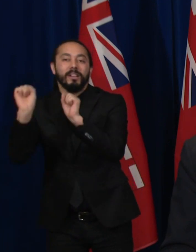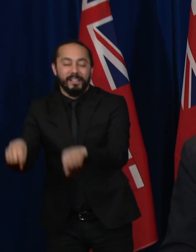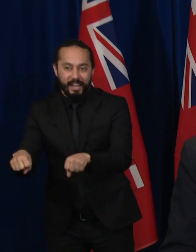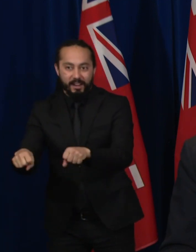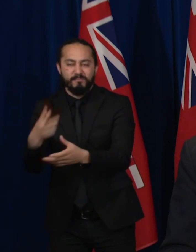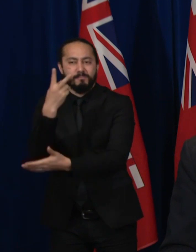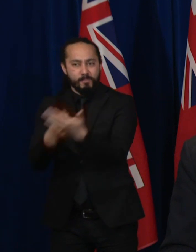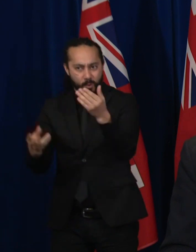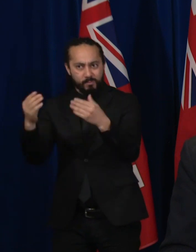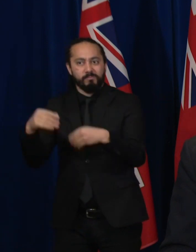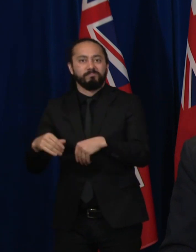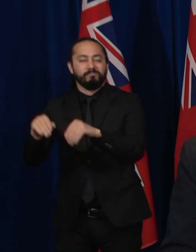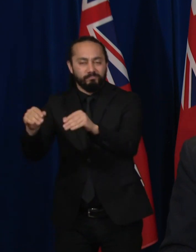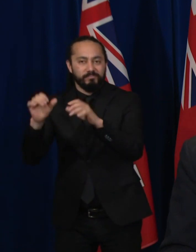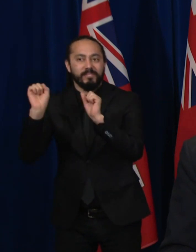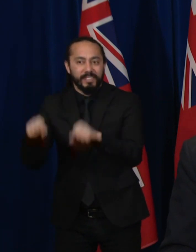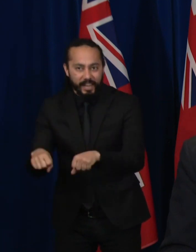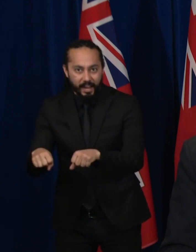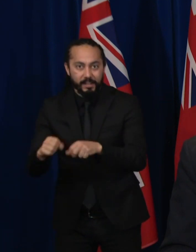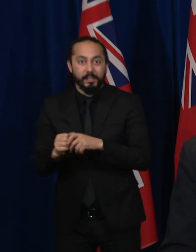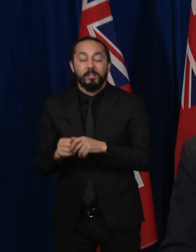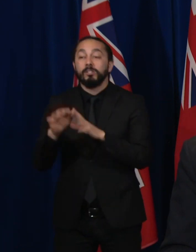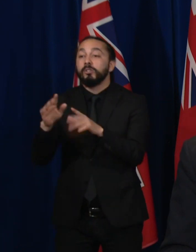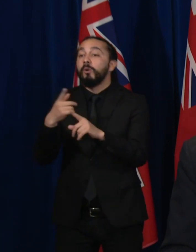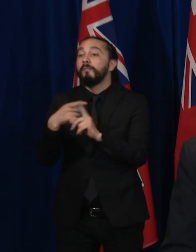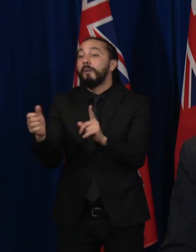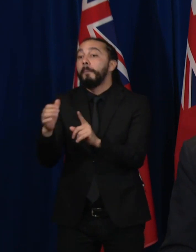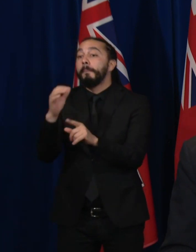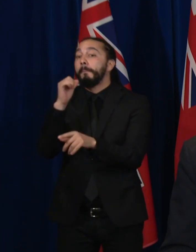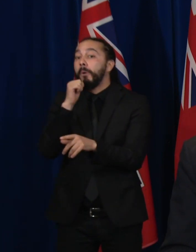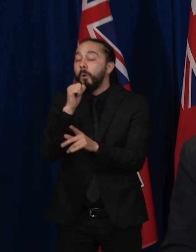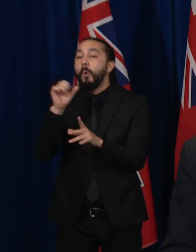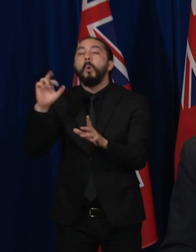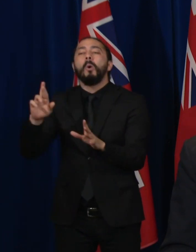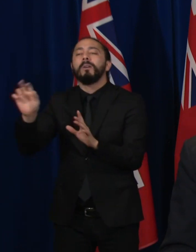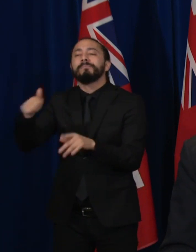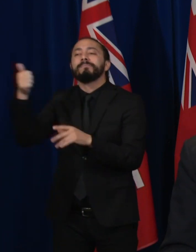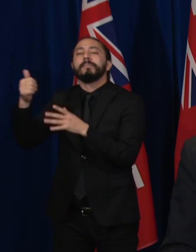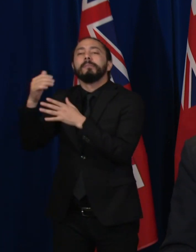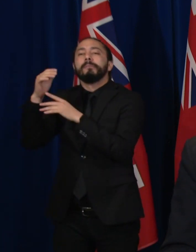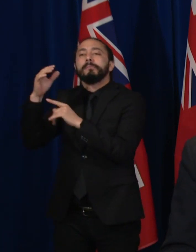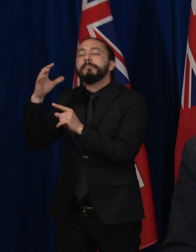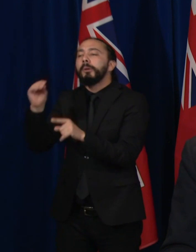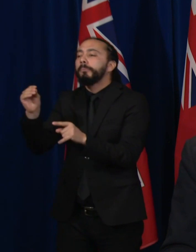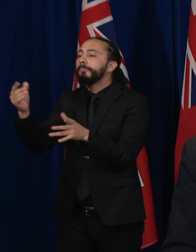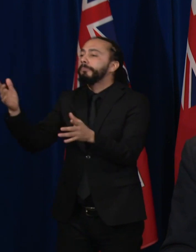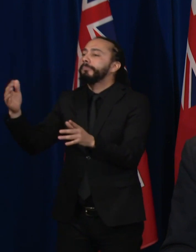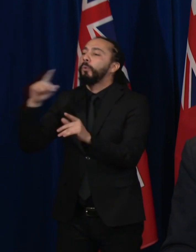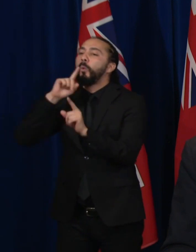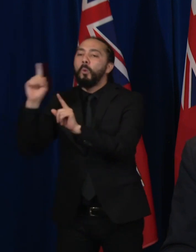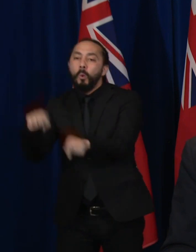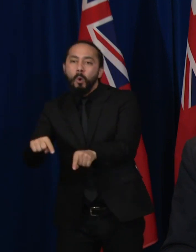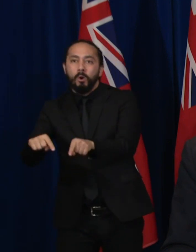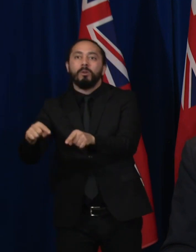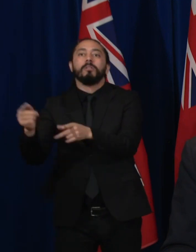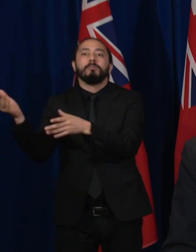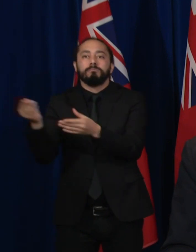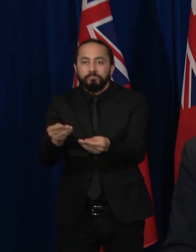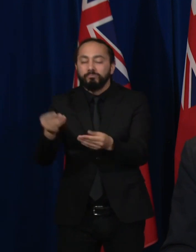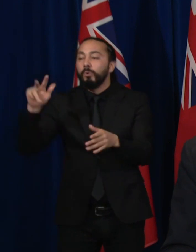by the restaurant or the bar or by a third-party service. have hallowed it, far above our poor power to add or detract. Of course, safety remains a top concern, and the same conditions will apply to in-house